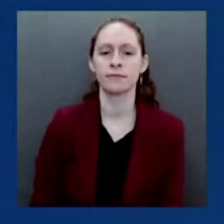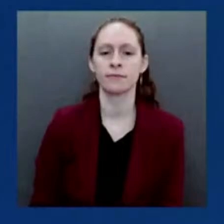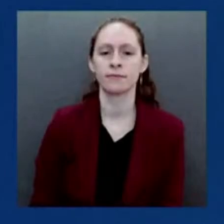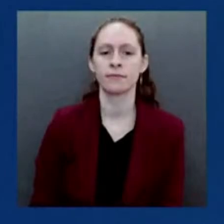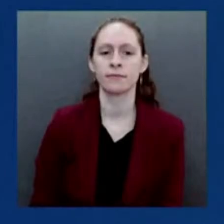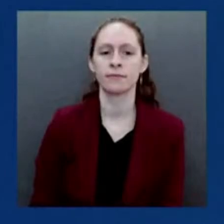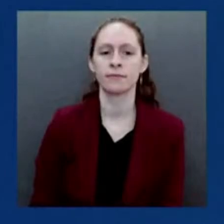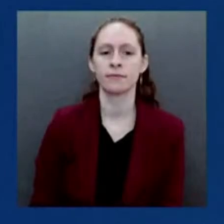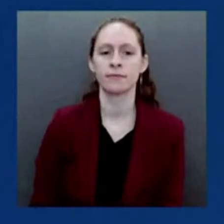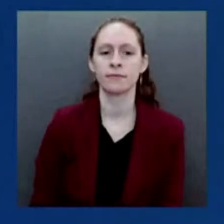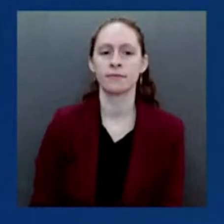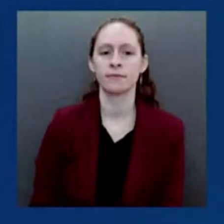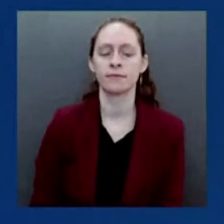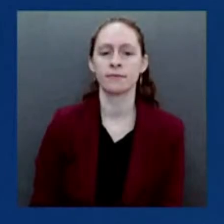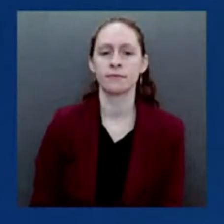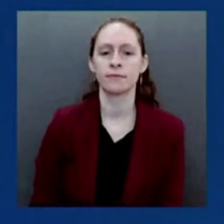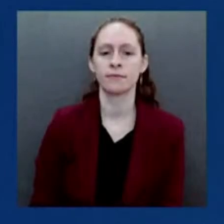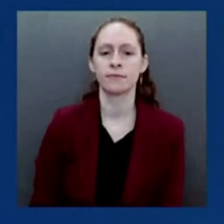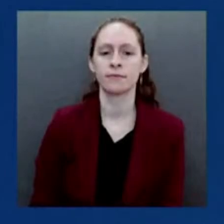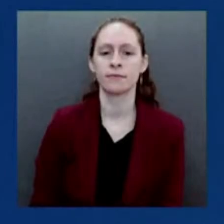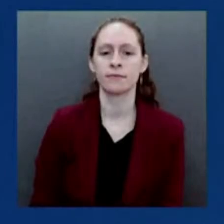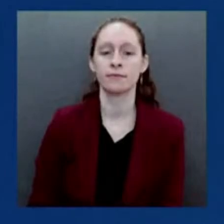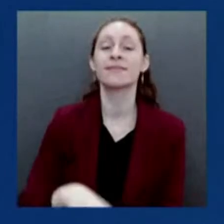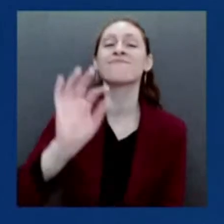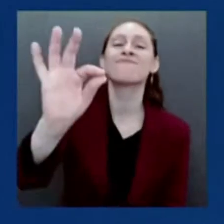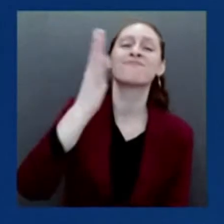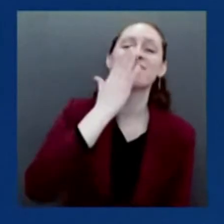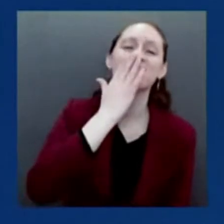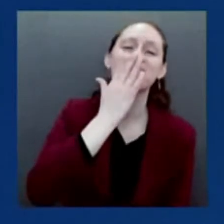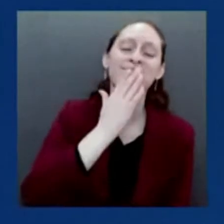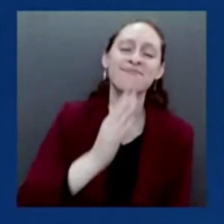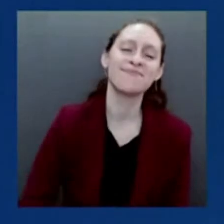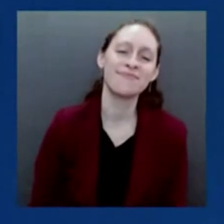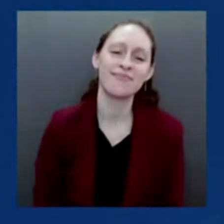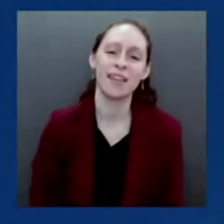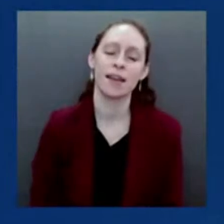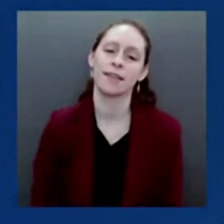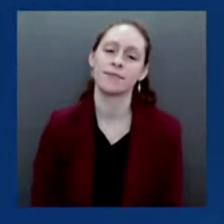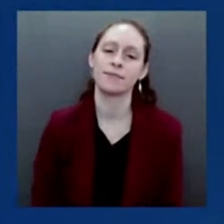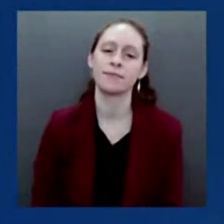ASSOCIATED PRESS.